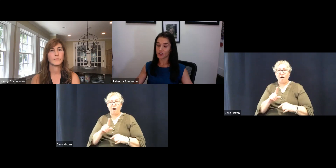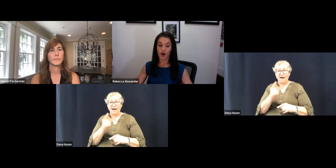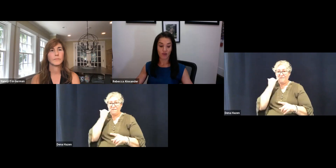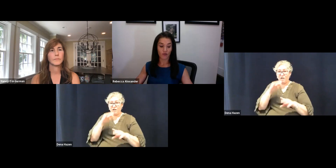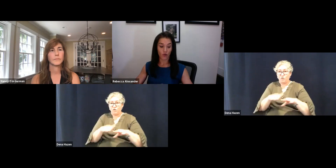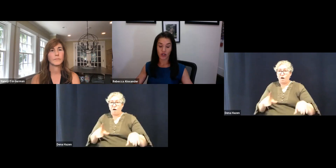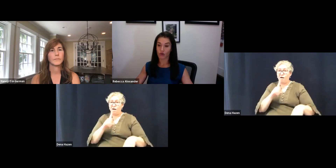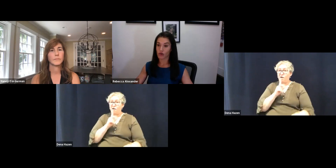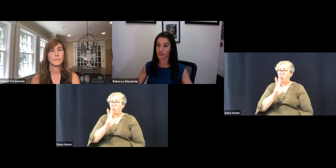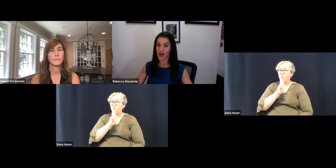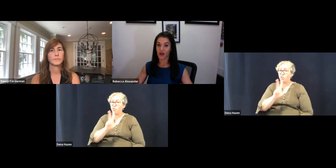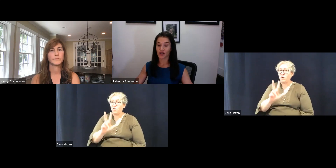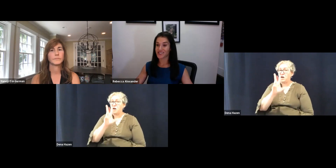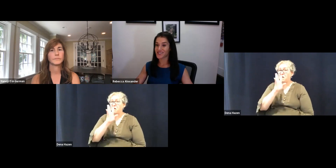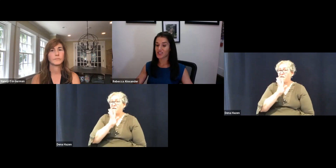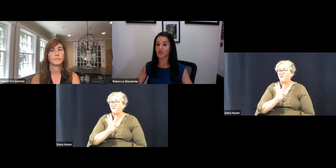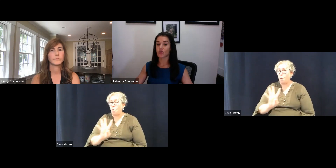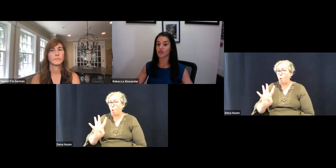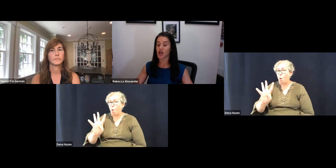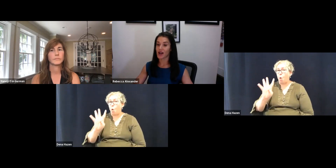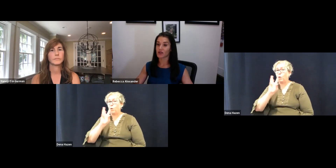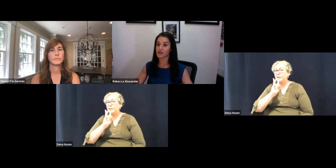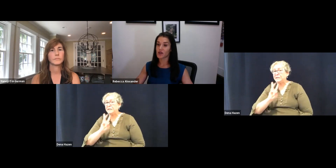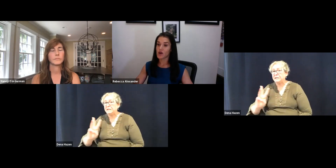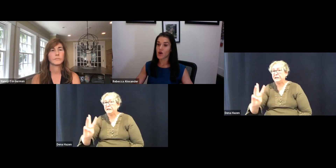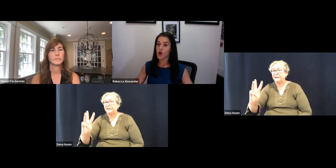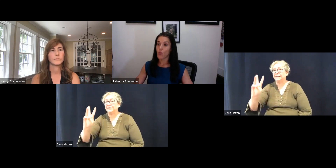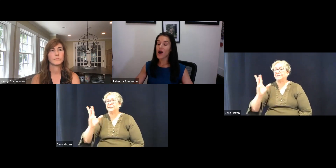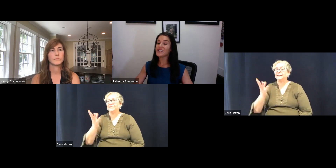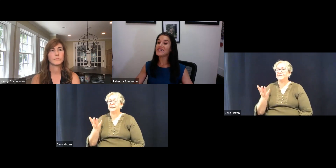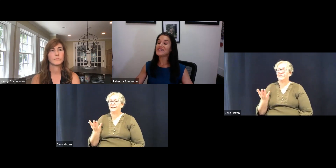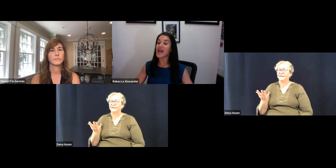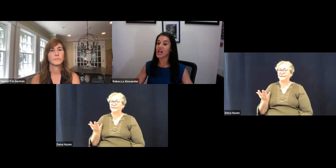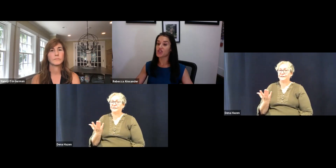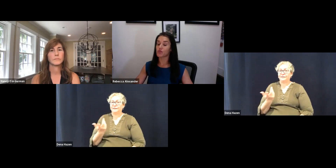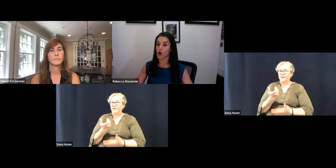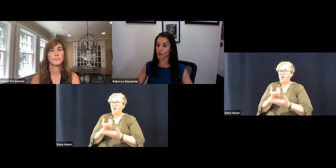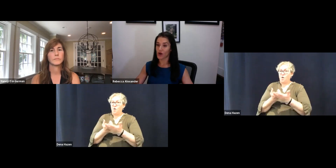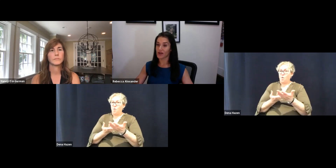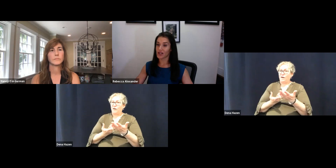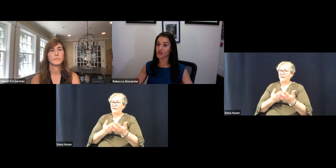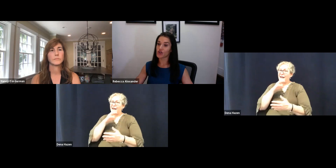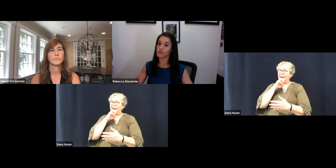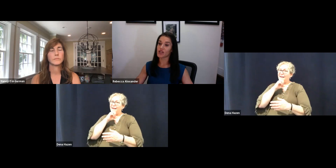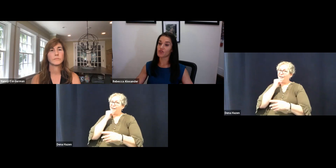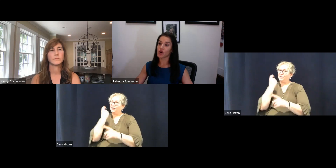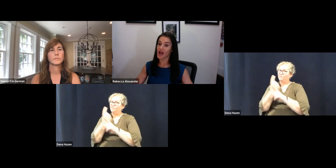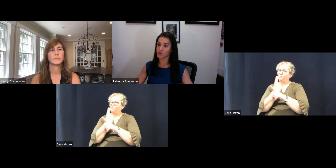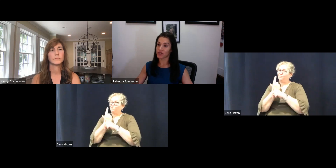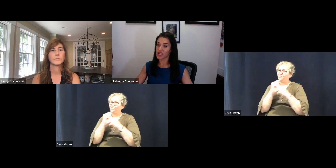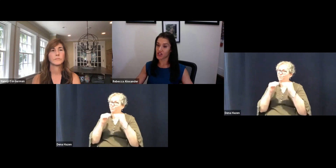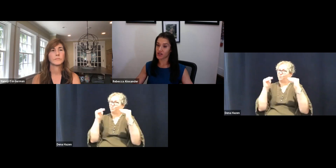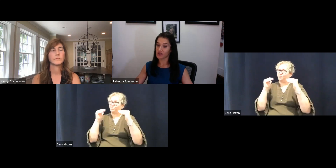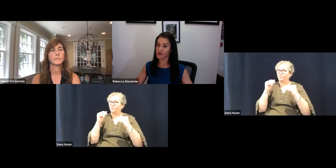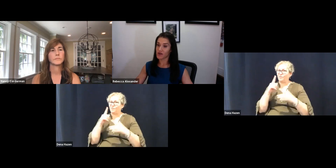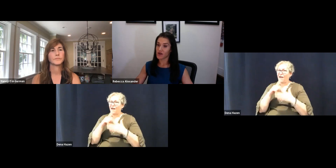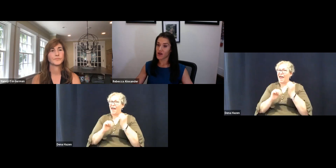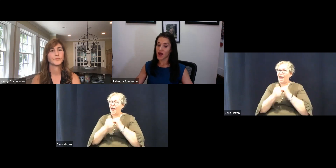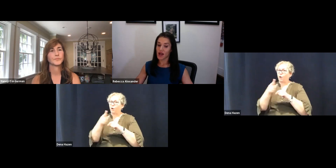if you have 4-year-old child, a 6-year-old child, what is age appropriate in terms of your explanation?